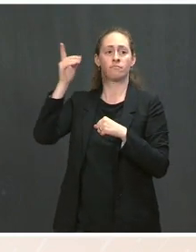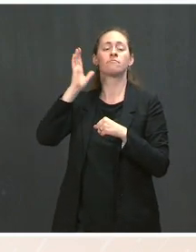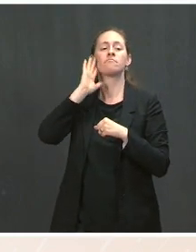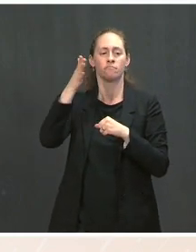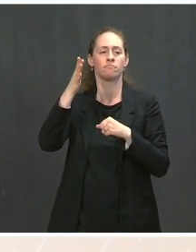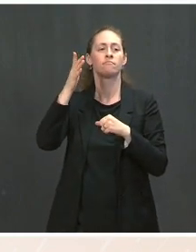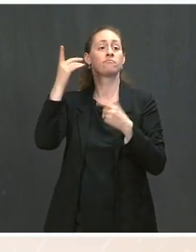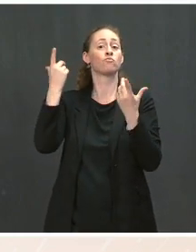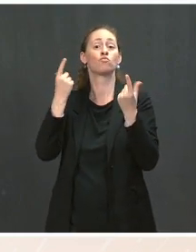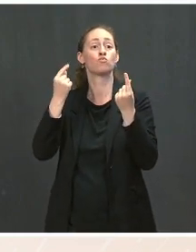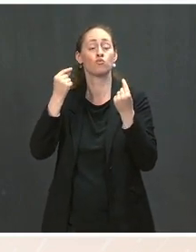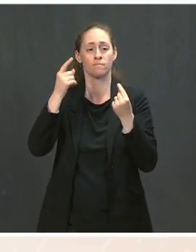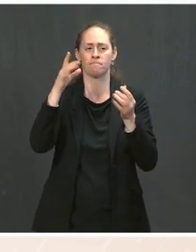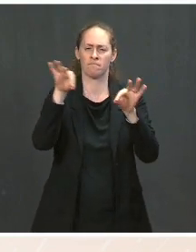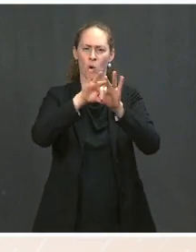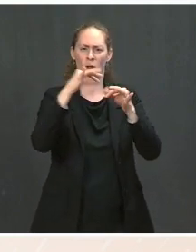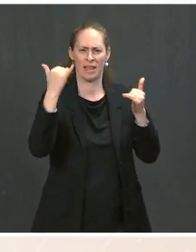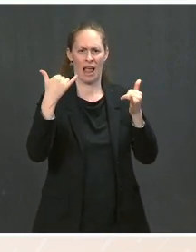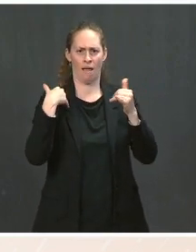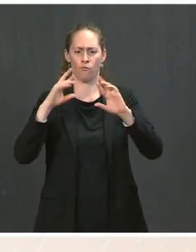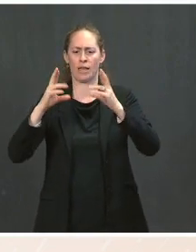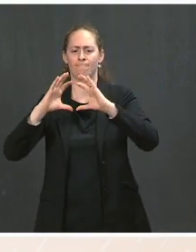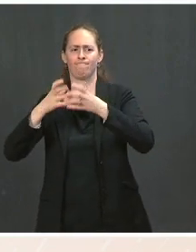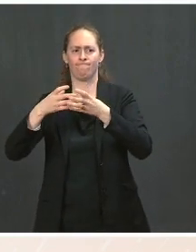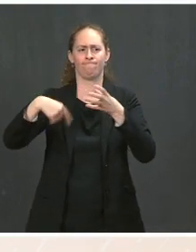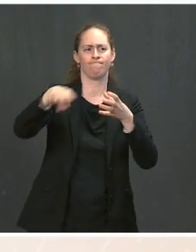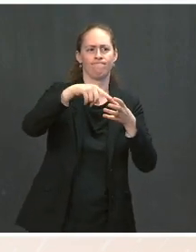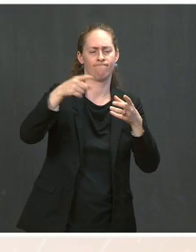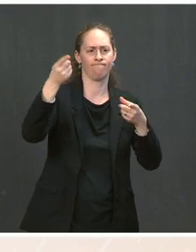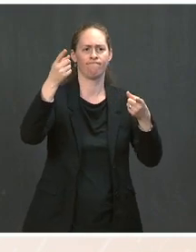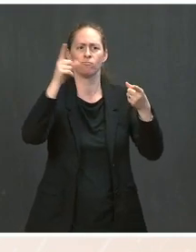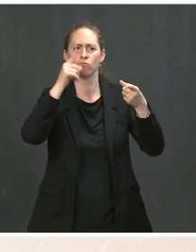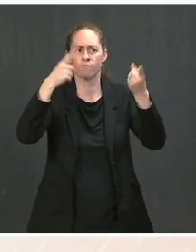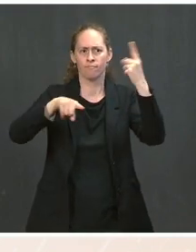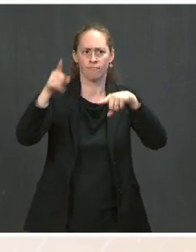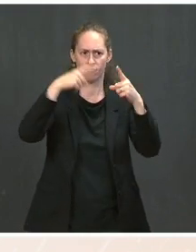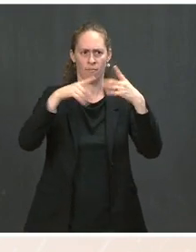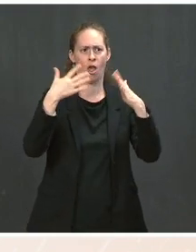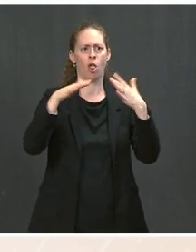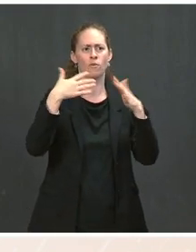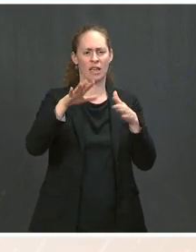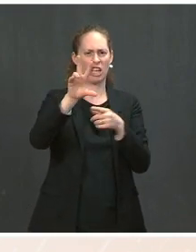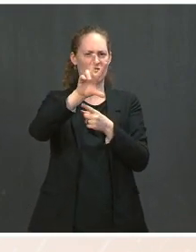a bipartisan group of over 30 constitutional and legal experts who are examining a range of questions